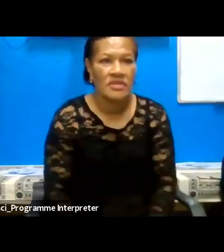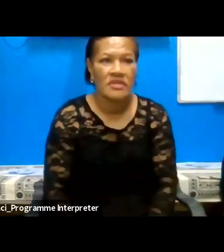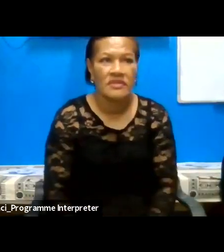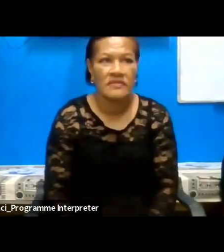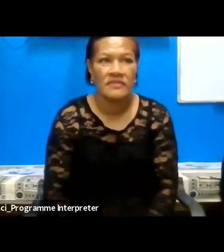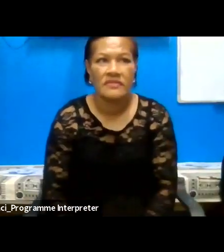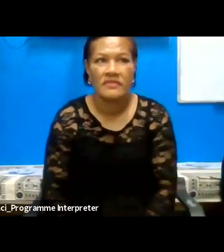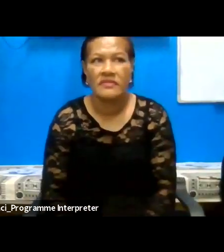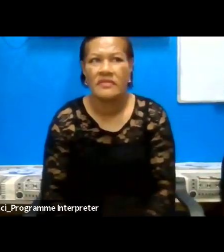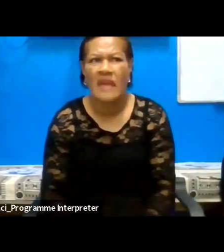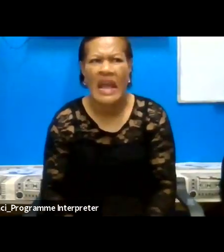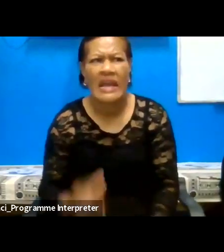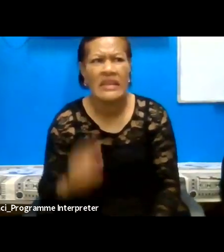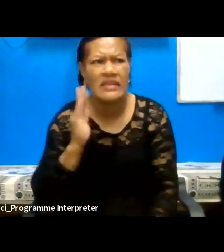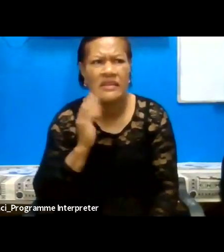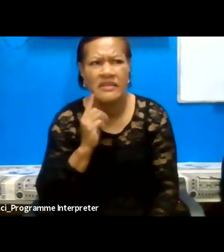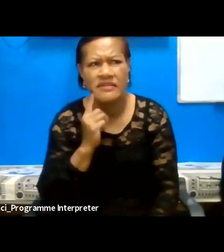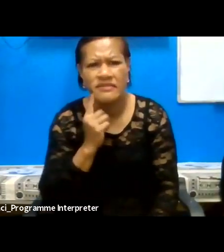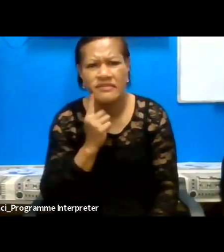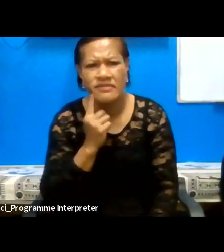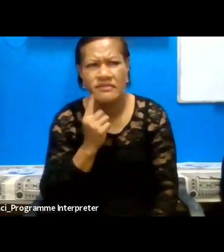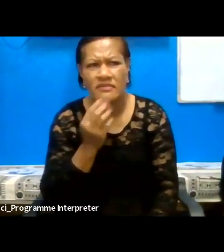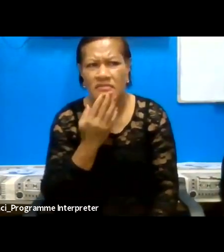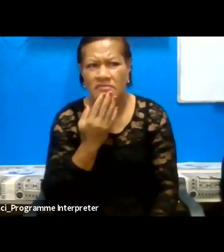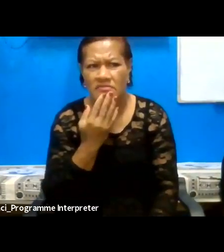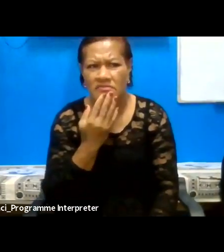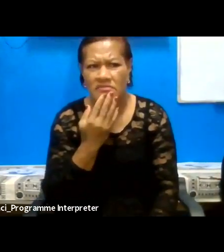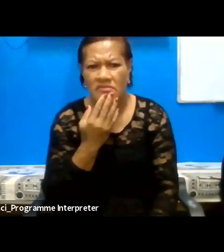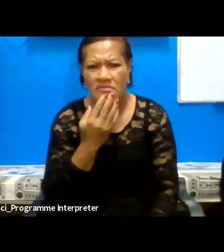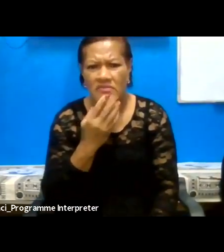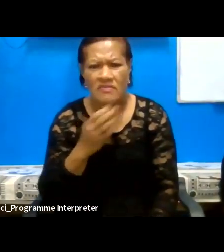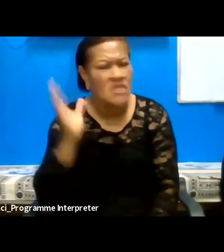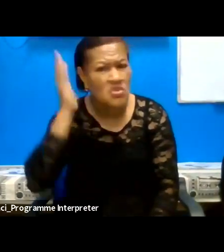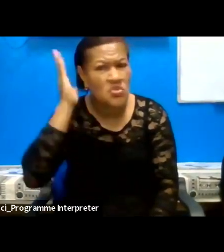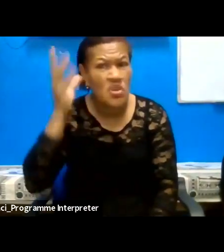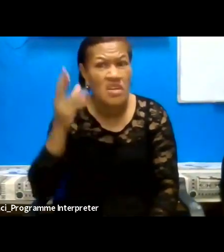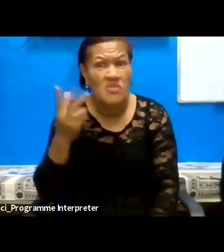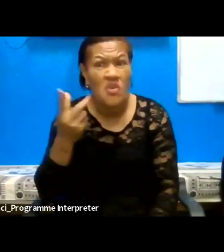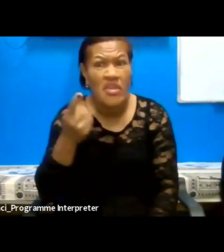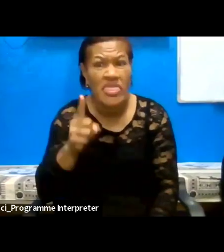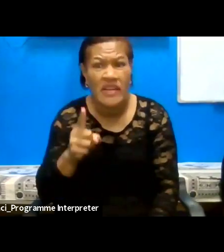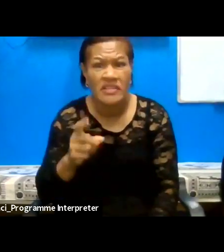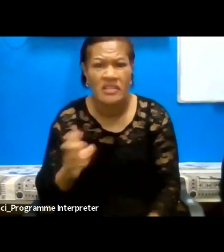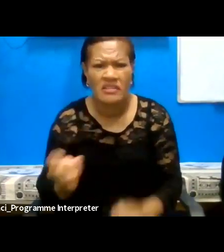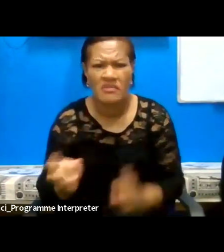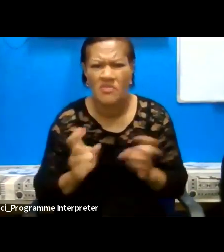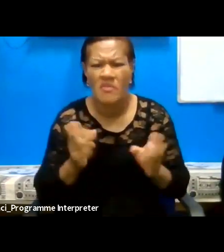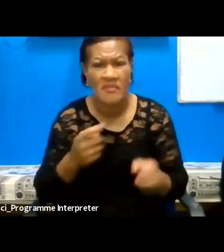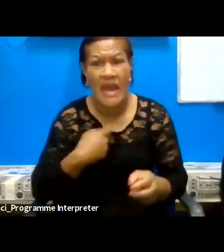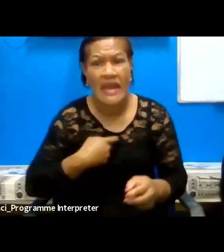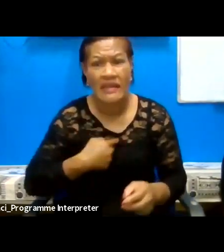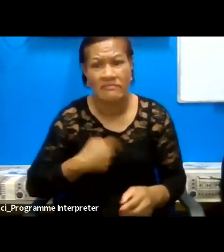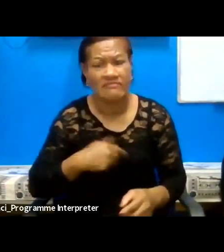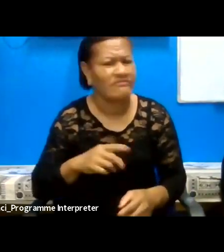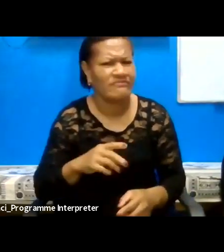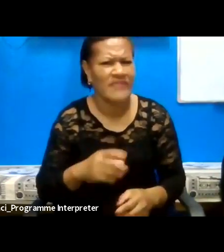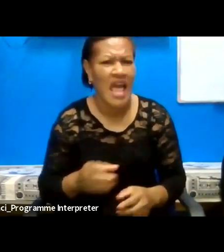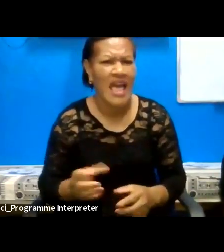of our program. and we thank you. Thank you once again